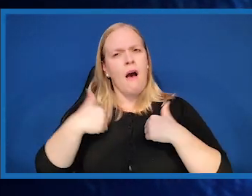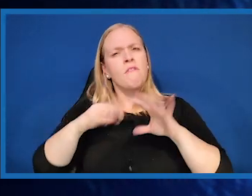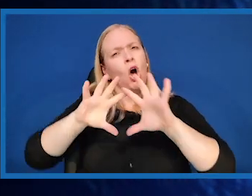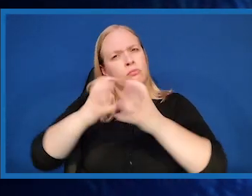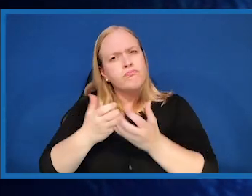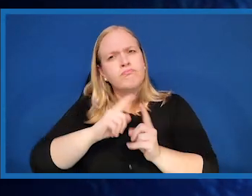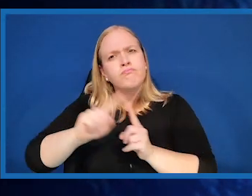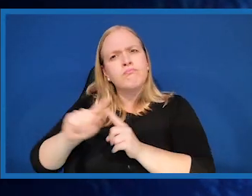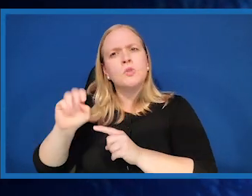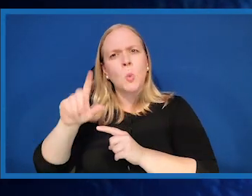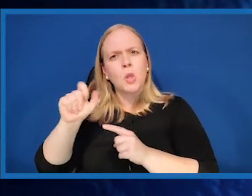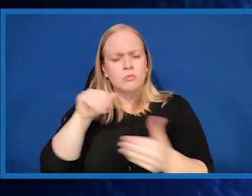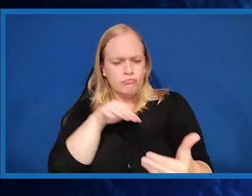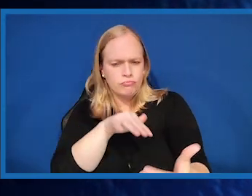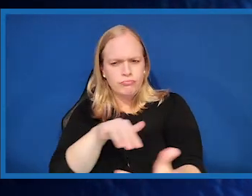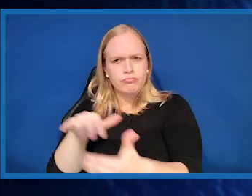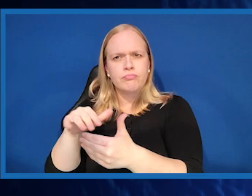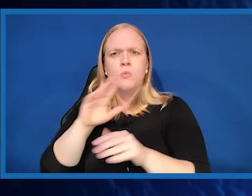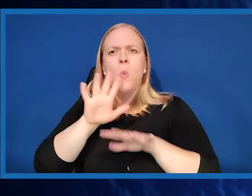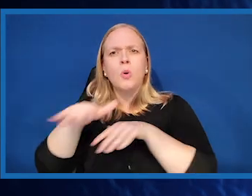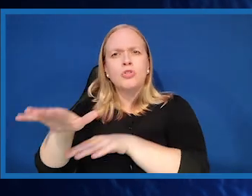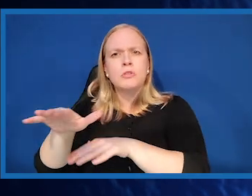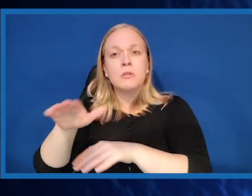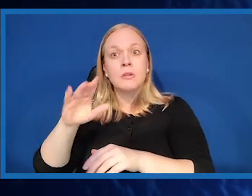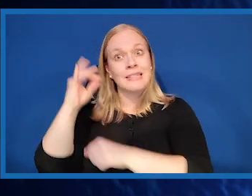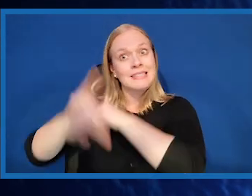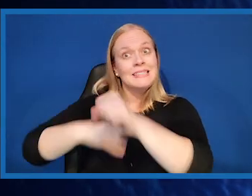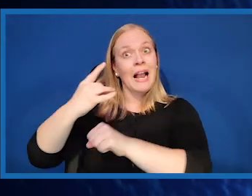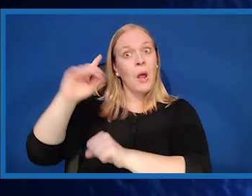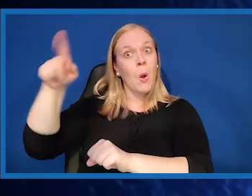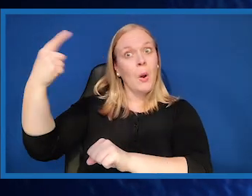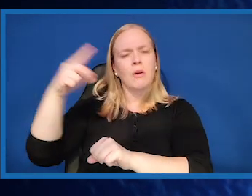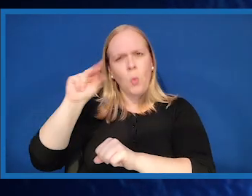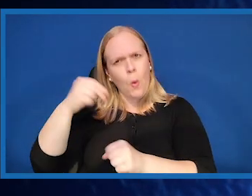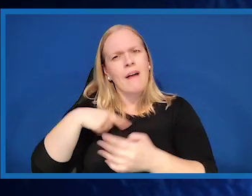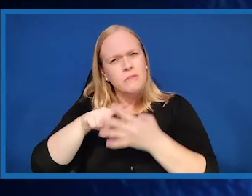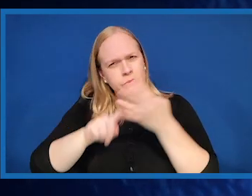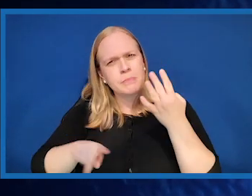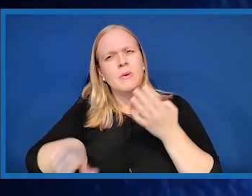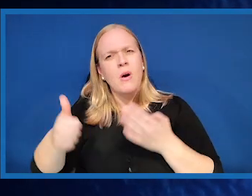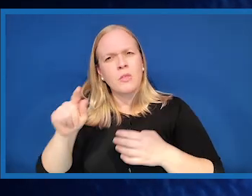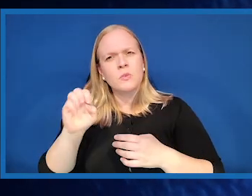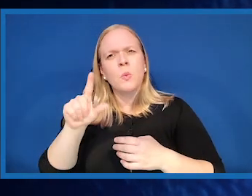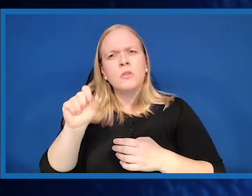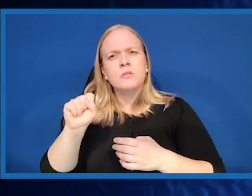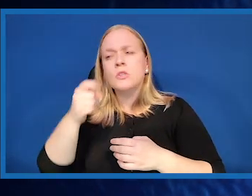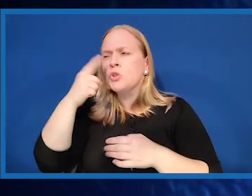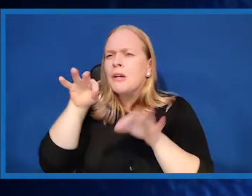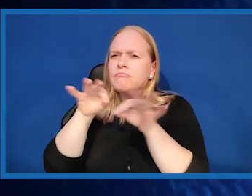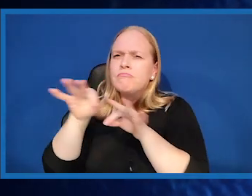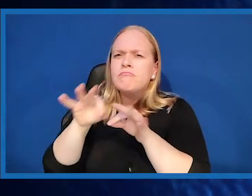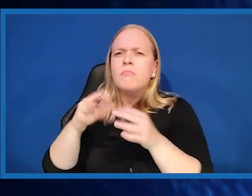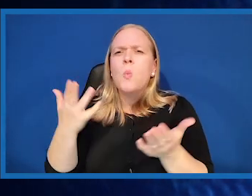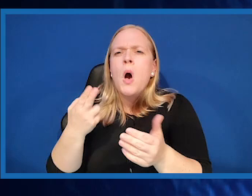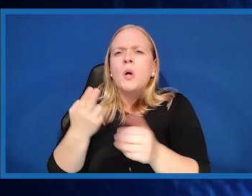AND IT'S NOT JUST SATELLITES. CAN YOU TELL ABOUT-TELL US ABOUT SOME OF THOSE TOOLS THAT WE USE TO MONITOR THE OCEAN ECOSYSTEMS?